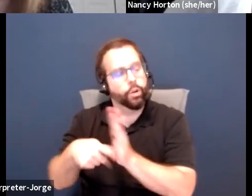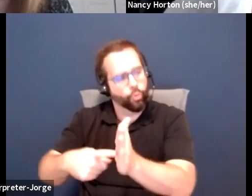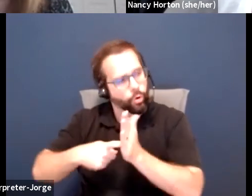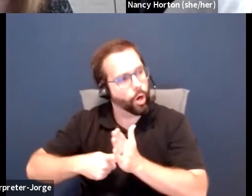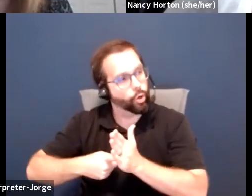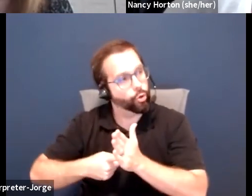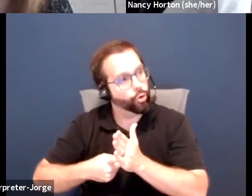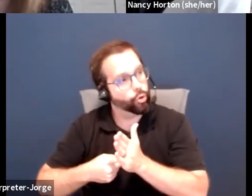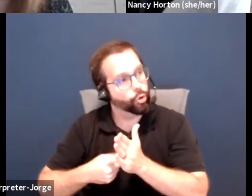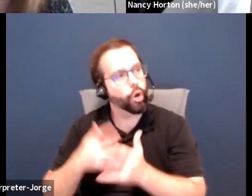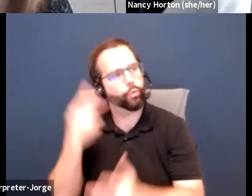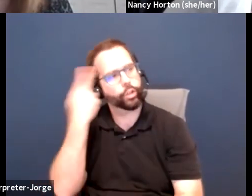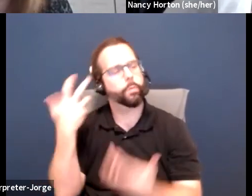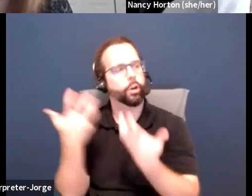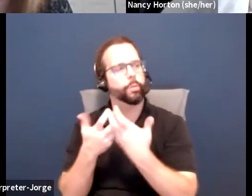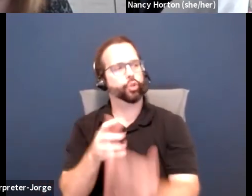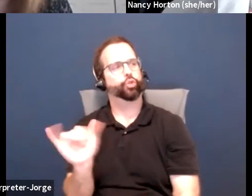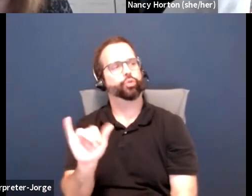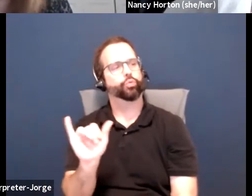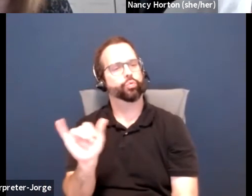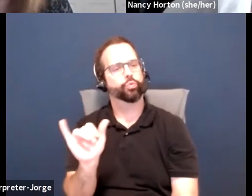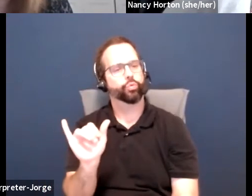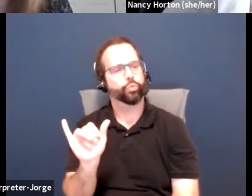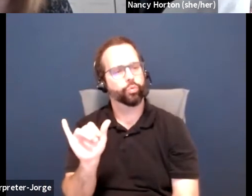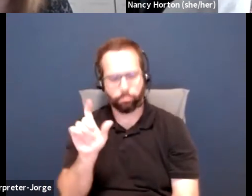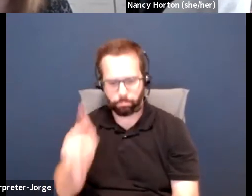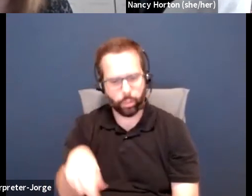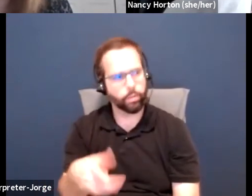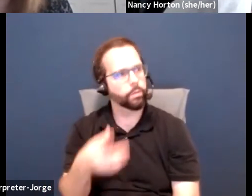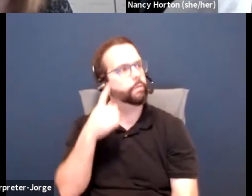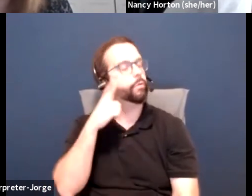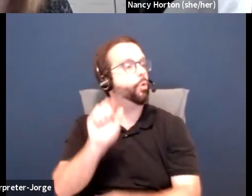like any other workplace policy, it is going to be subject to the obligation